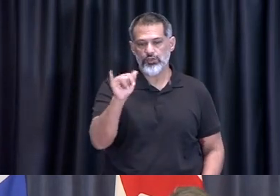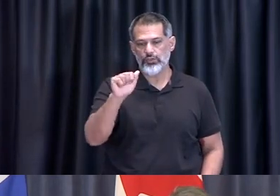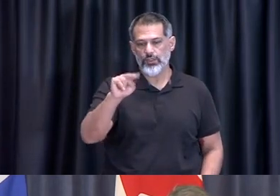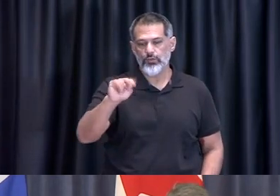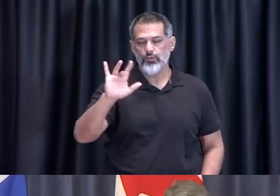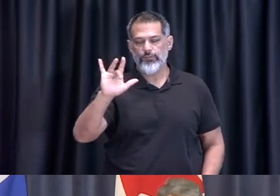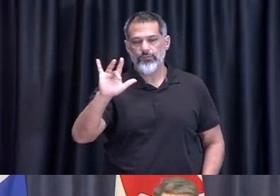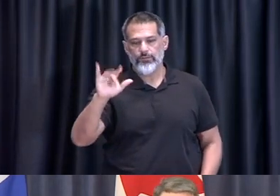2022.